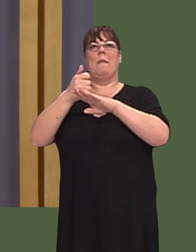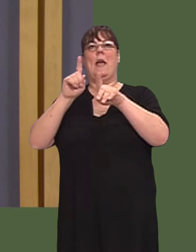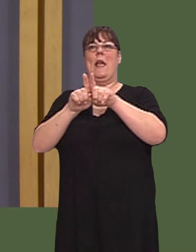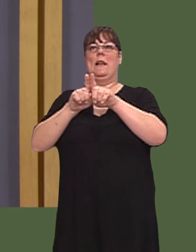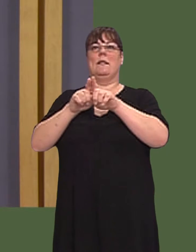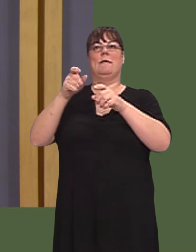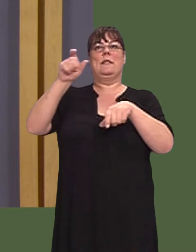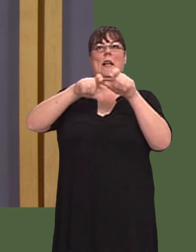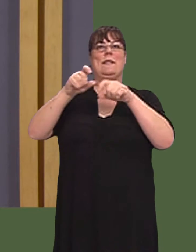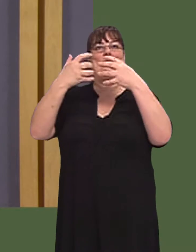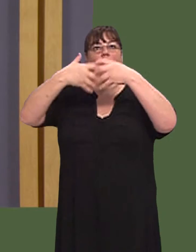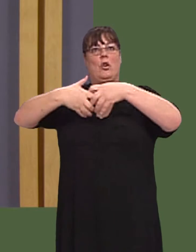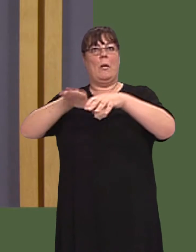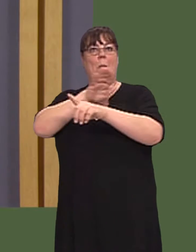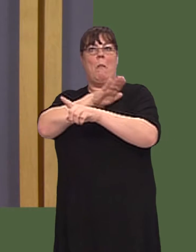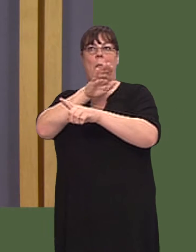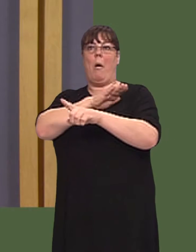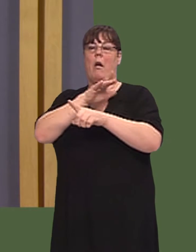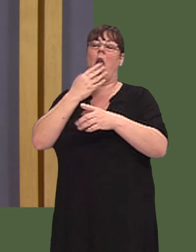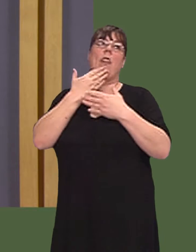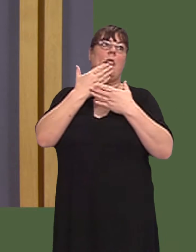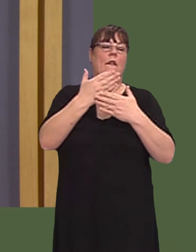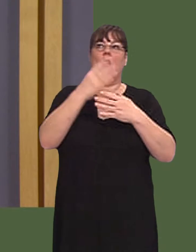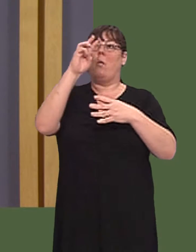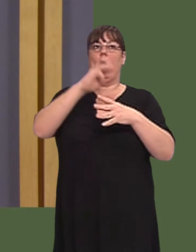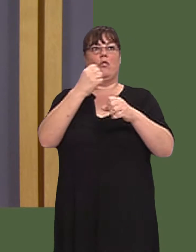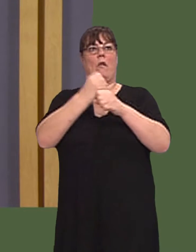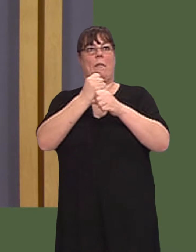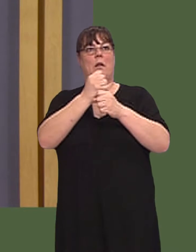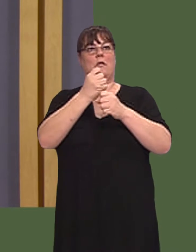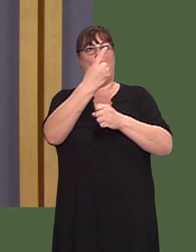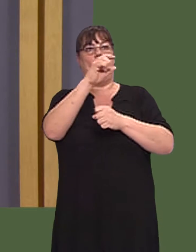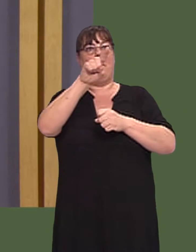This is, in great part, thanks to a Welsh Government grant of £1.8 million, and this